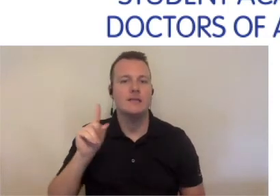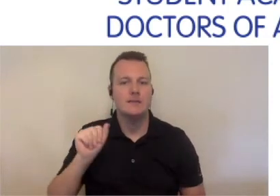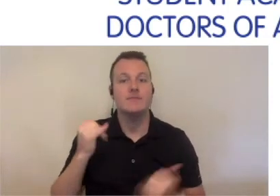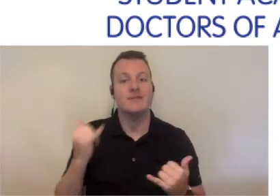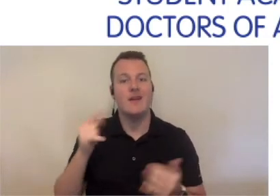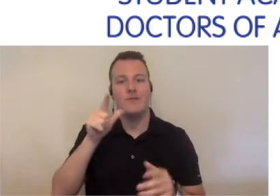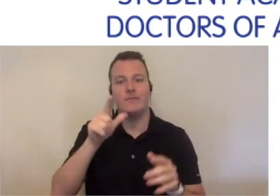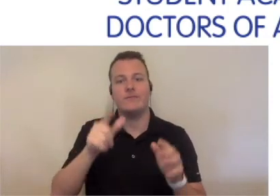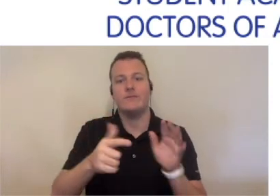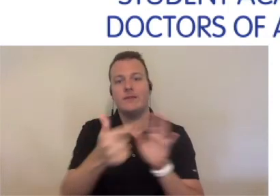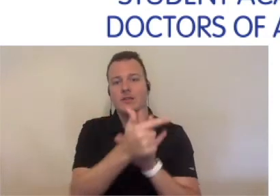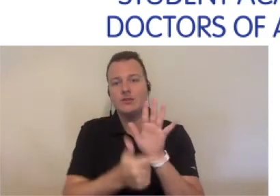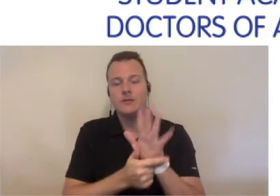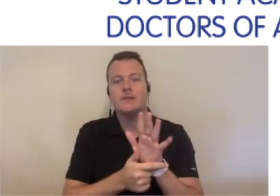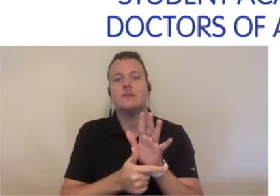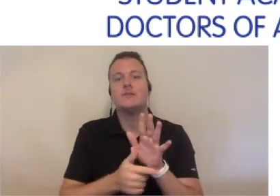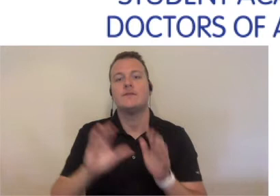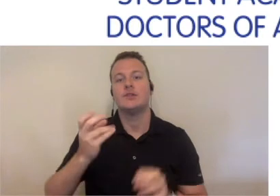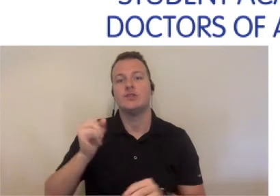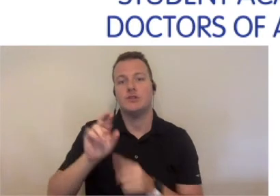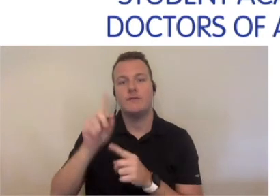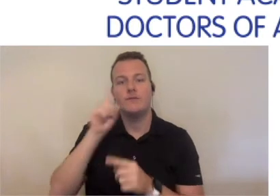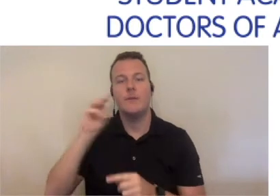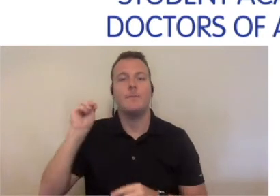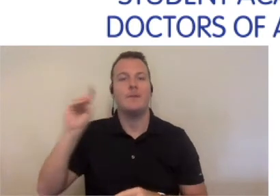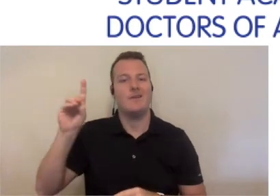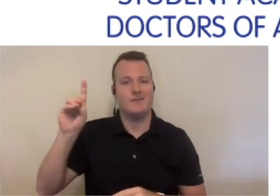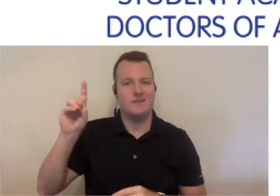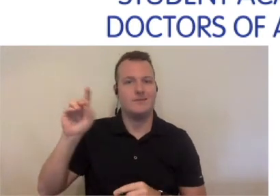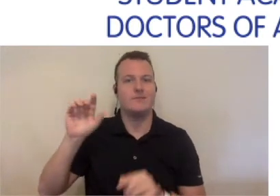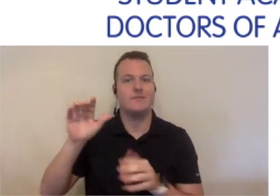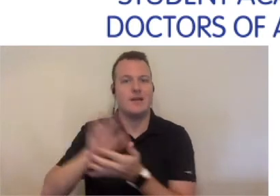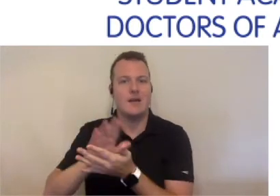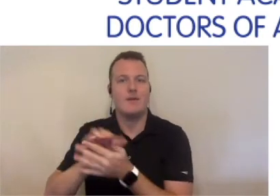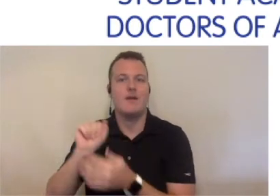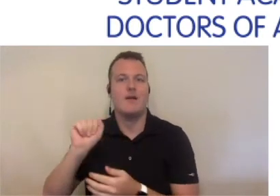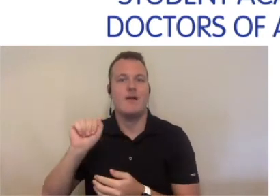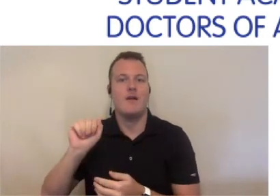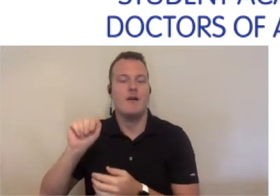current legislative chair for the Maryland Academy of Audiology,